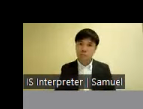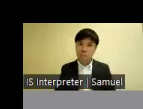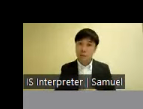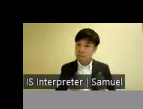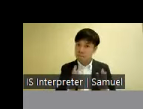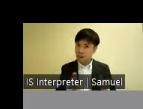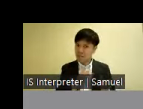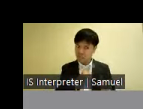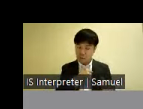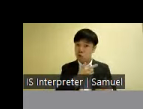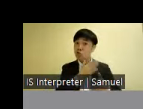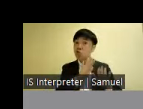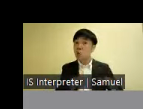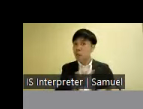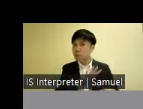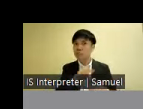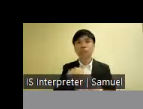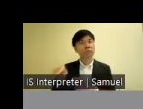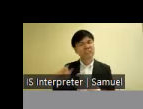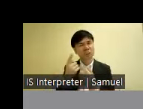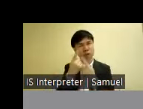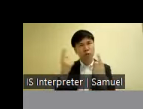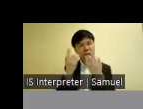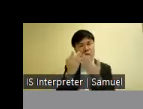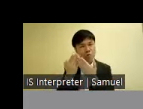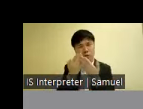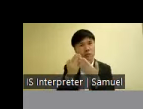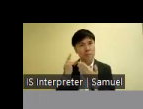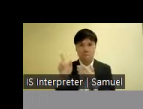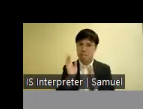but having a protective, as well, is important.